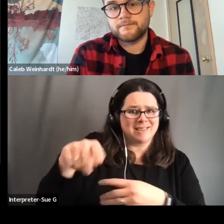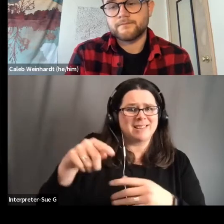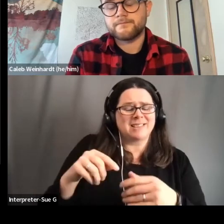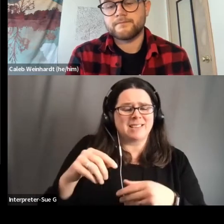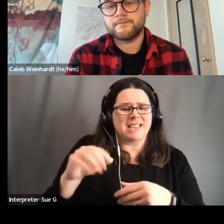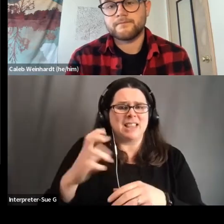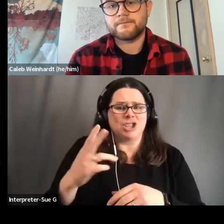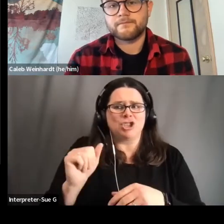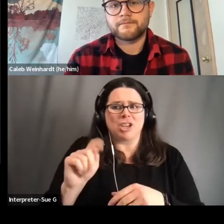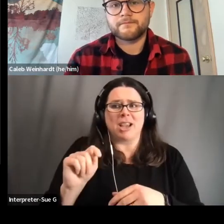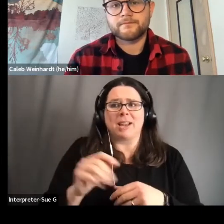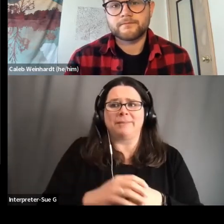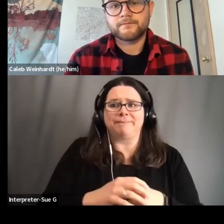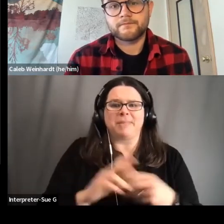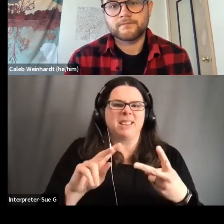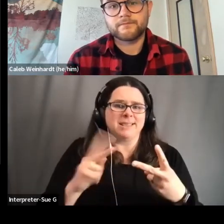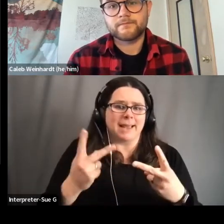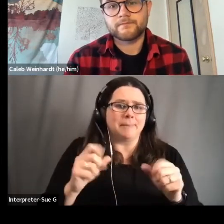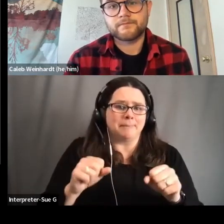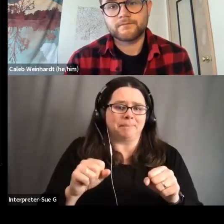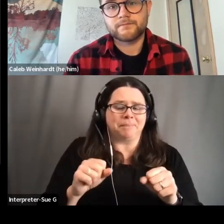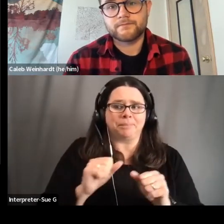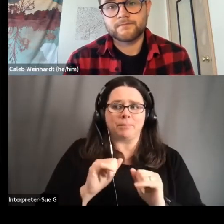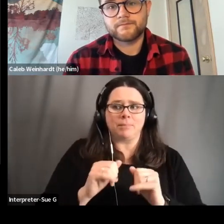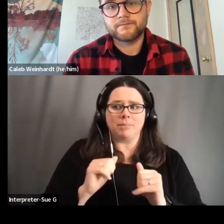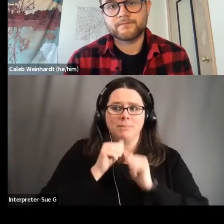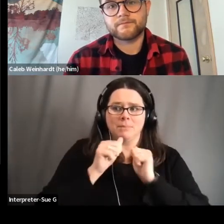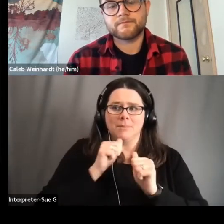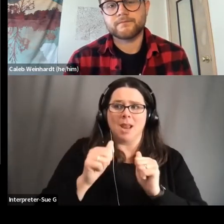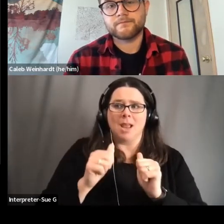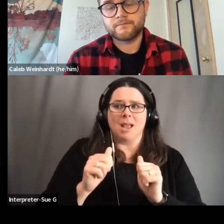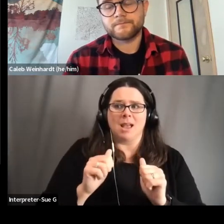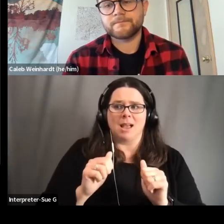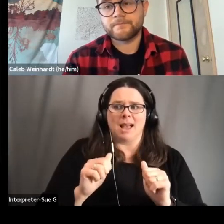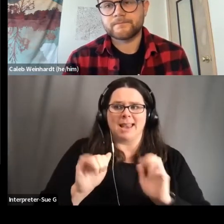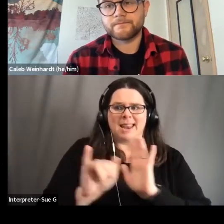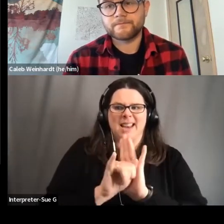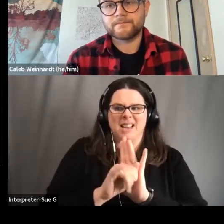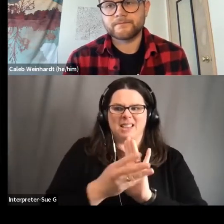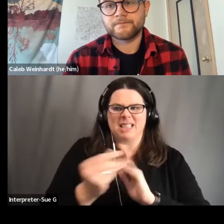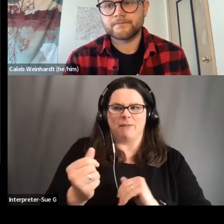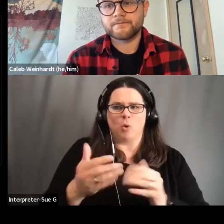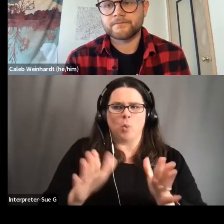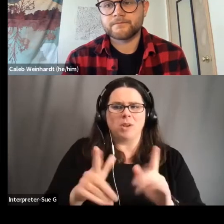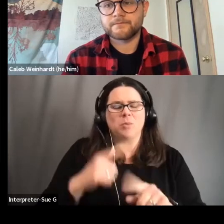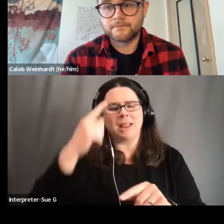So we can have denial of identity in many different ways. Oftentimes we think about it from parents